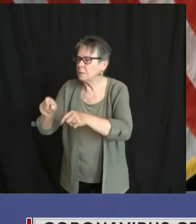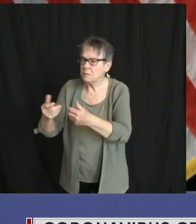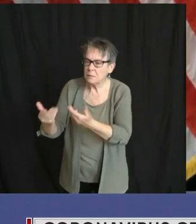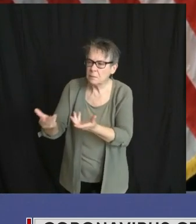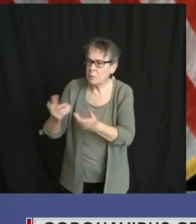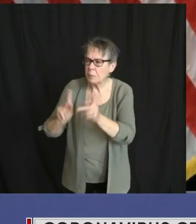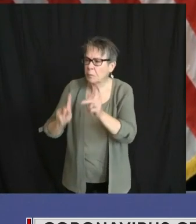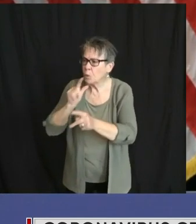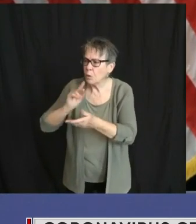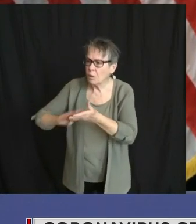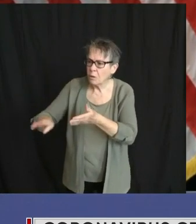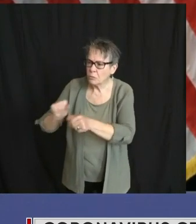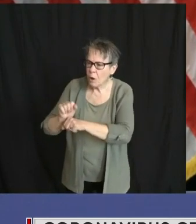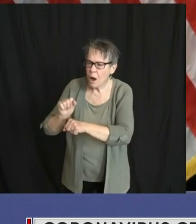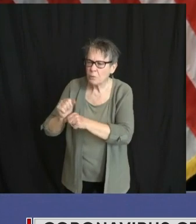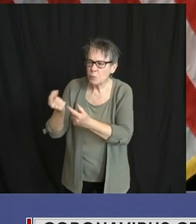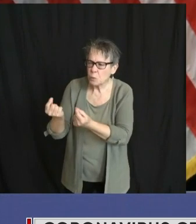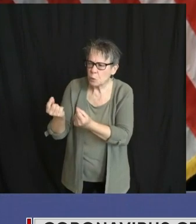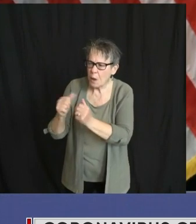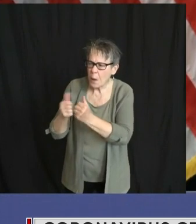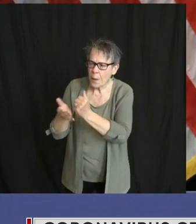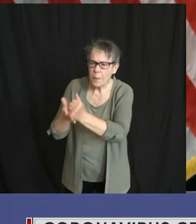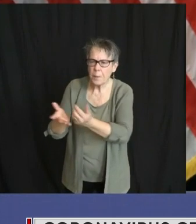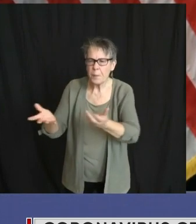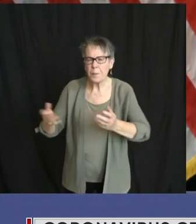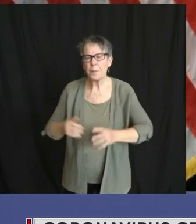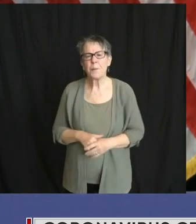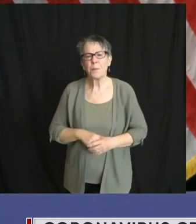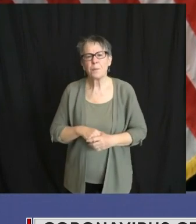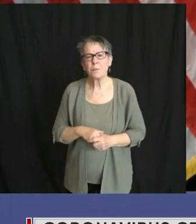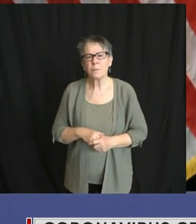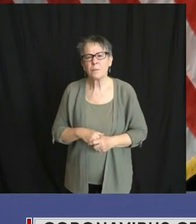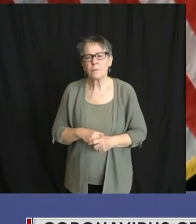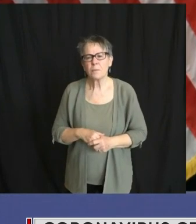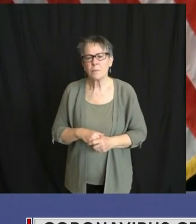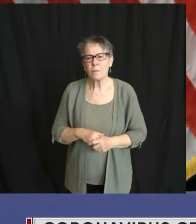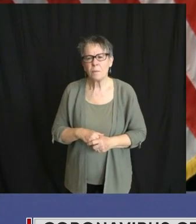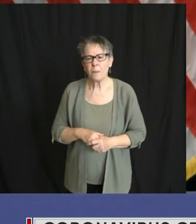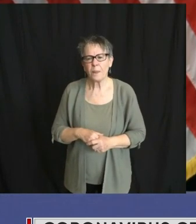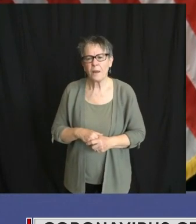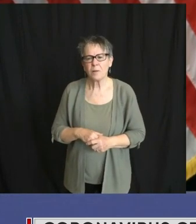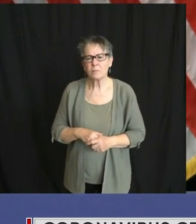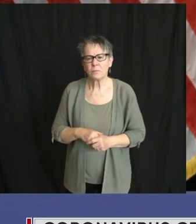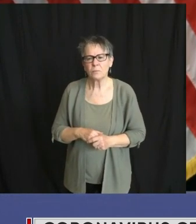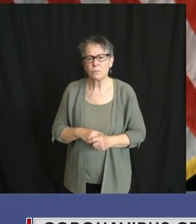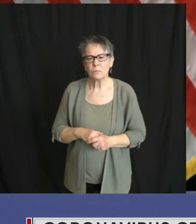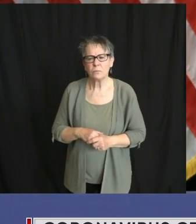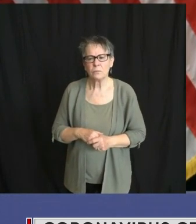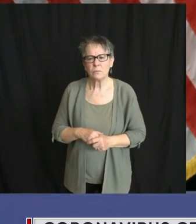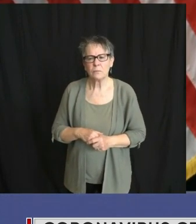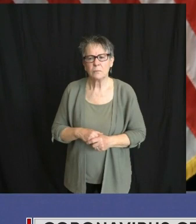SPECIFICALLY. MARK PETROSKI, WHO OVERSAW